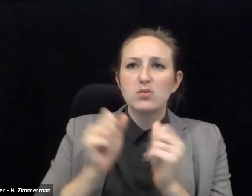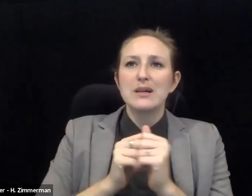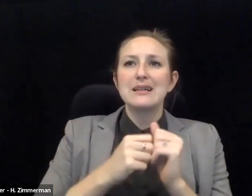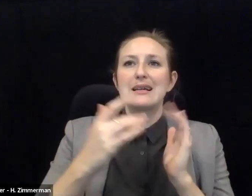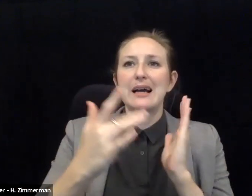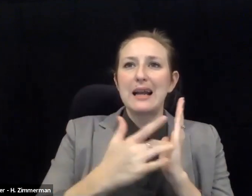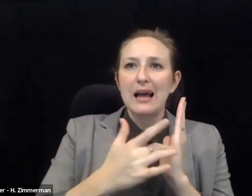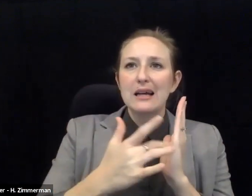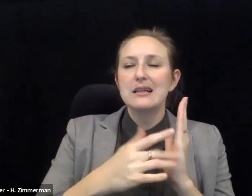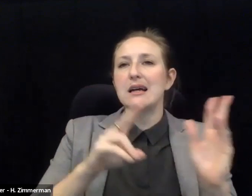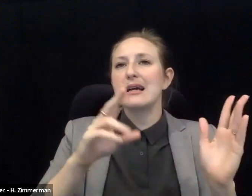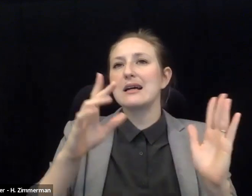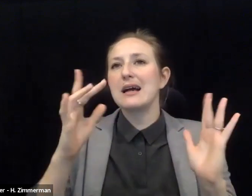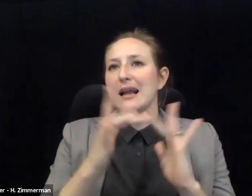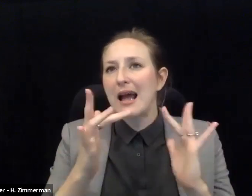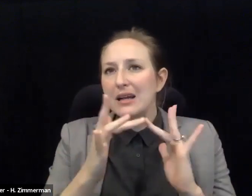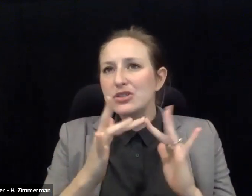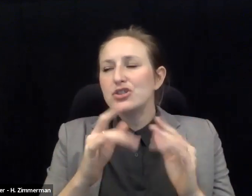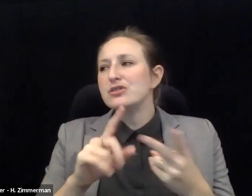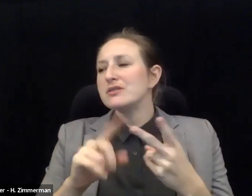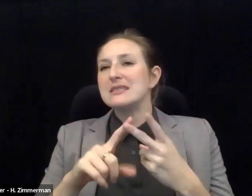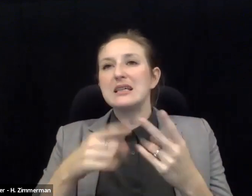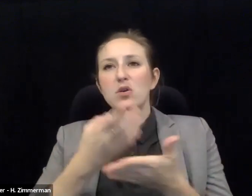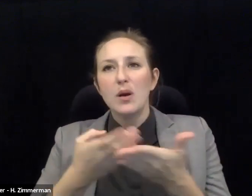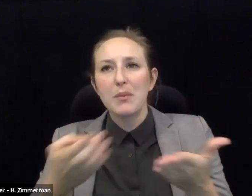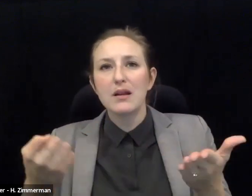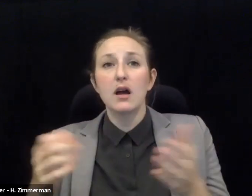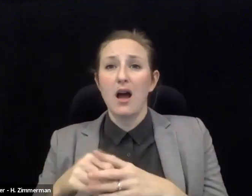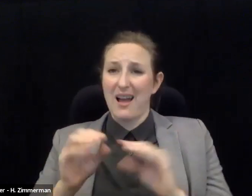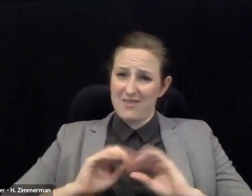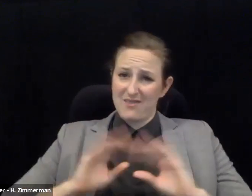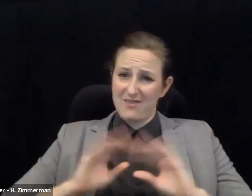obviously, and also when students were accepted into NSLI-Y VSI we've